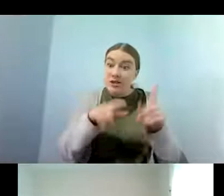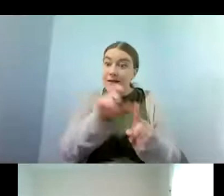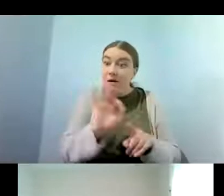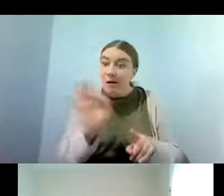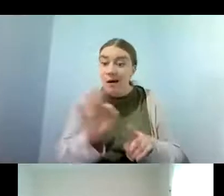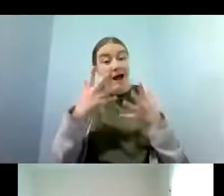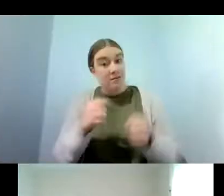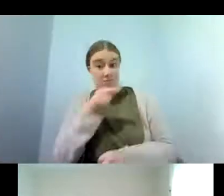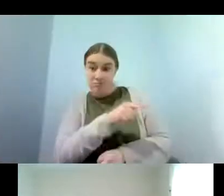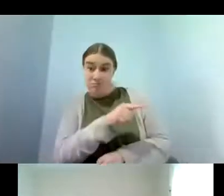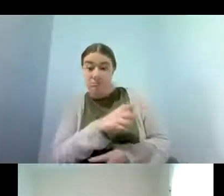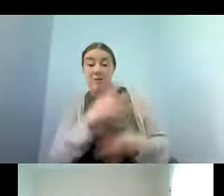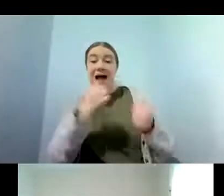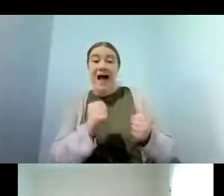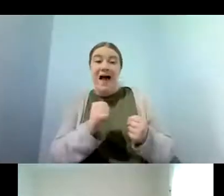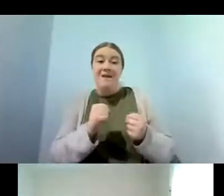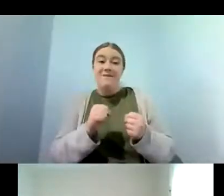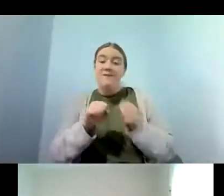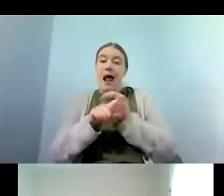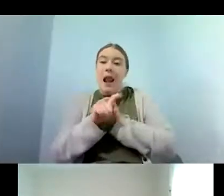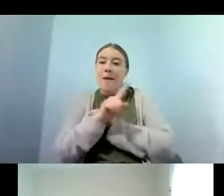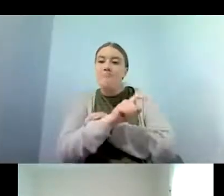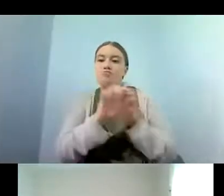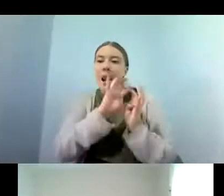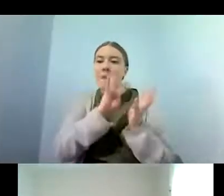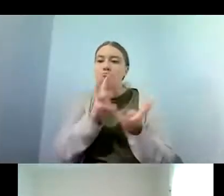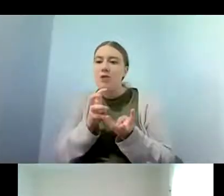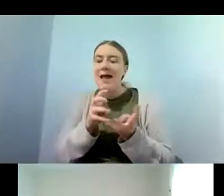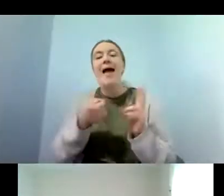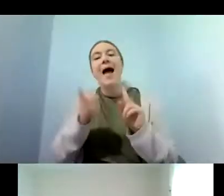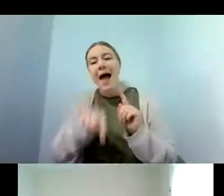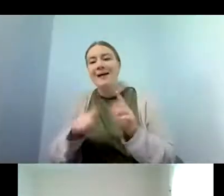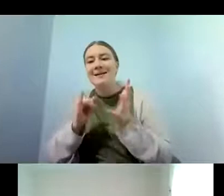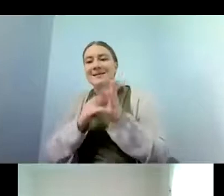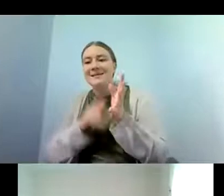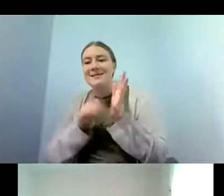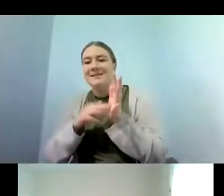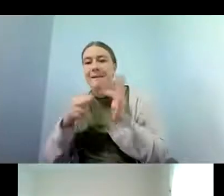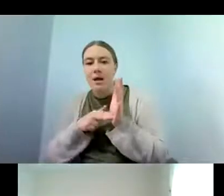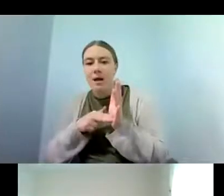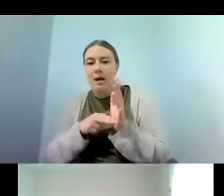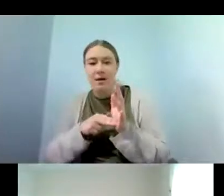a uh a sea lamprey and a salmon and you can see immediately and how different they look from a